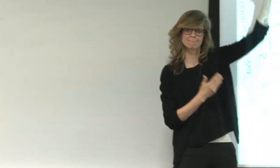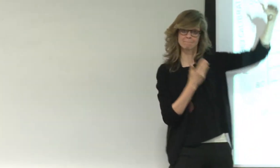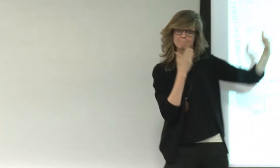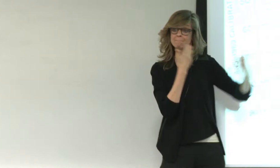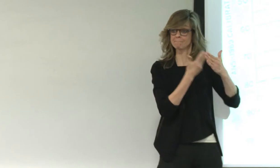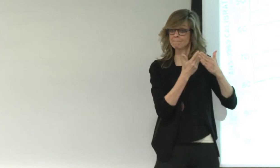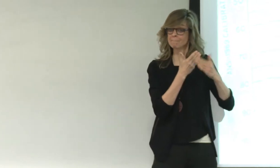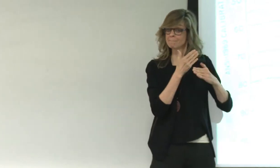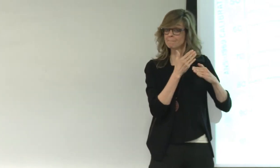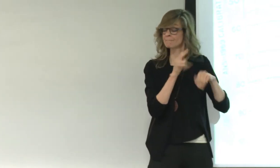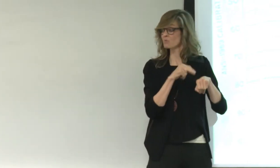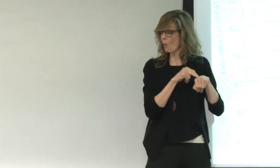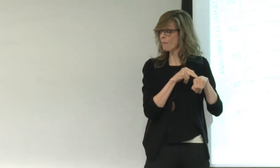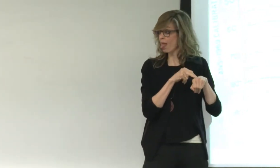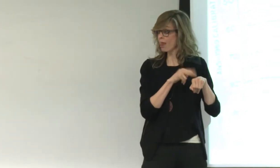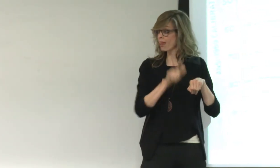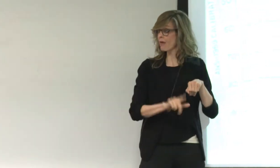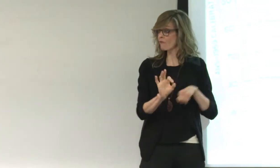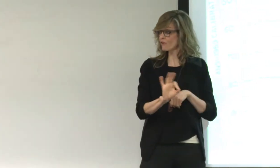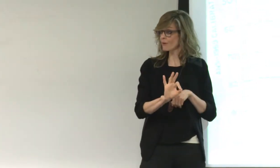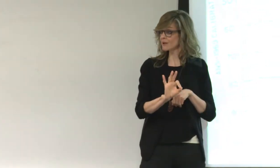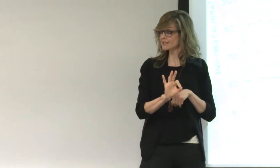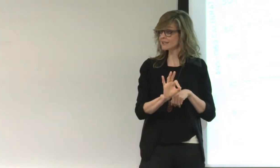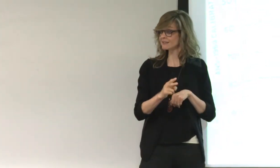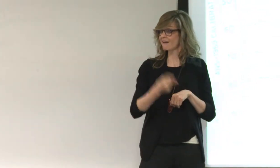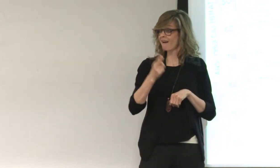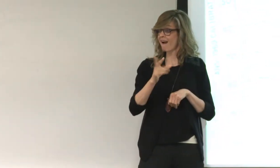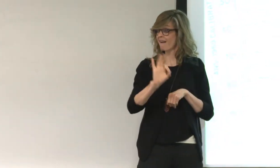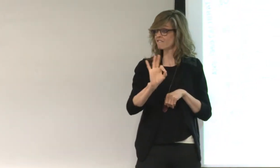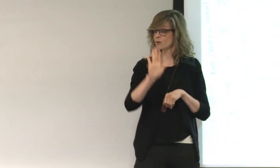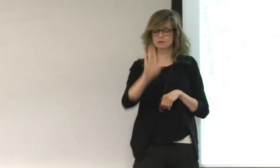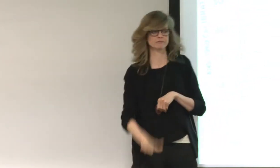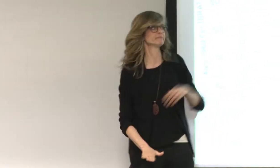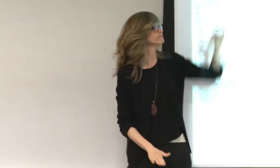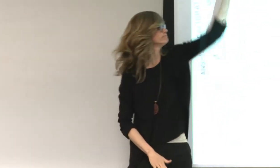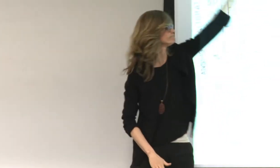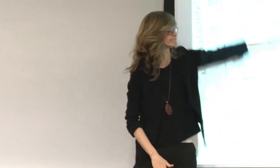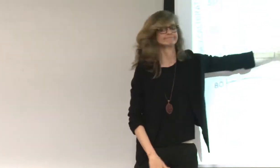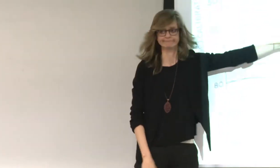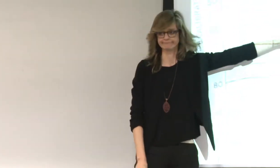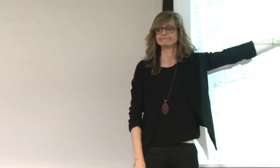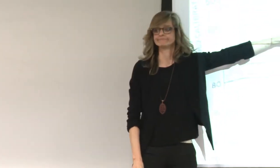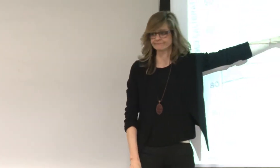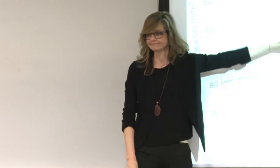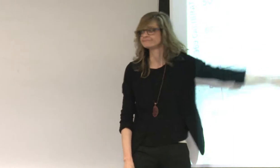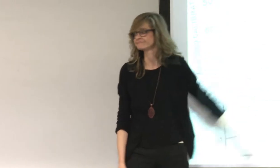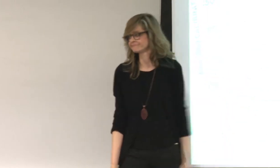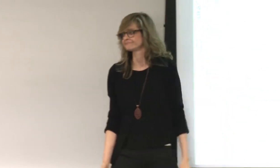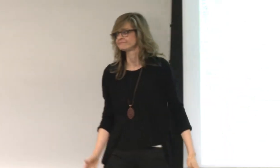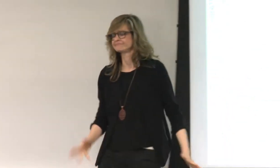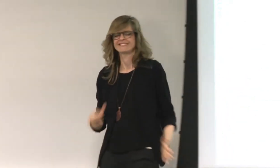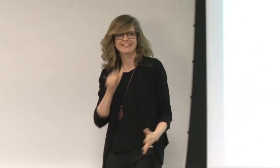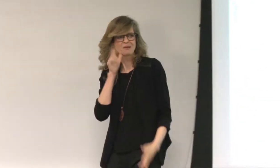SO, I'M FAIRLY IN THE NORMAL FREQUENCY UNTIL--I CAN HEAR FAIRLY WELL AT NORMAL FREQUENCY,